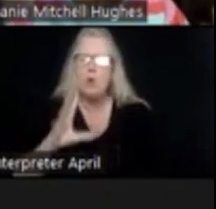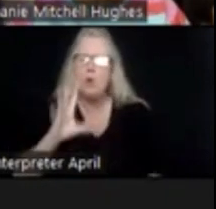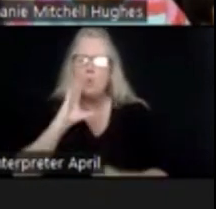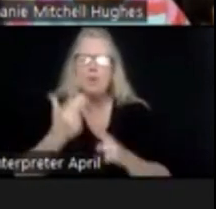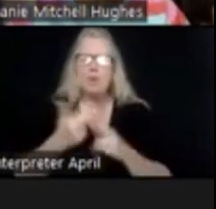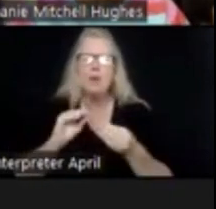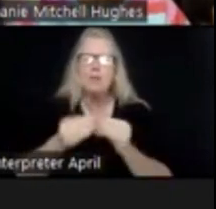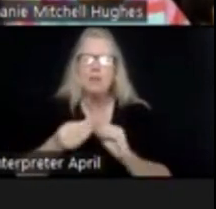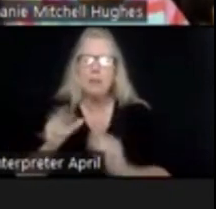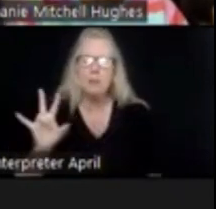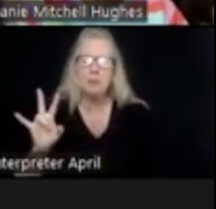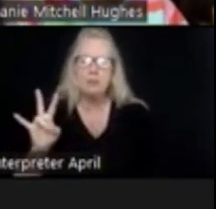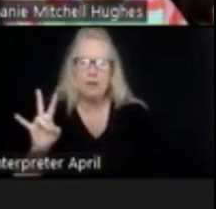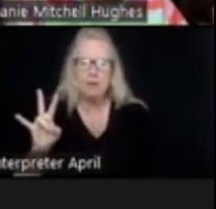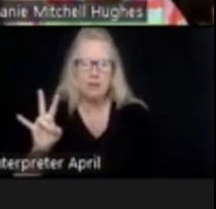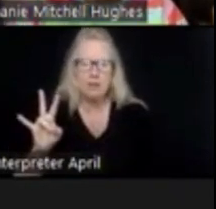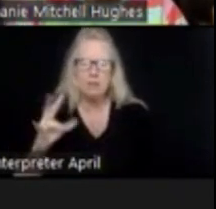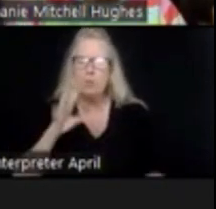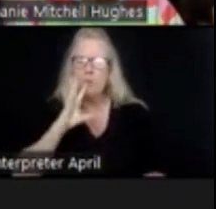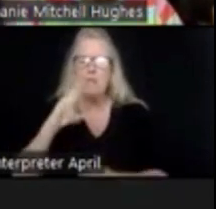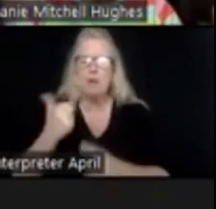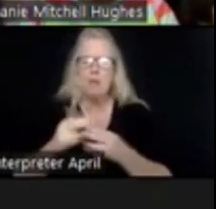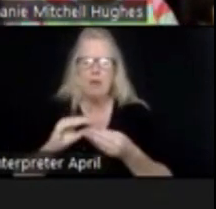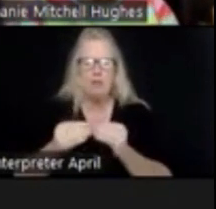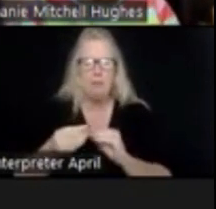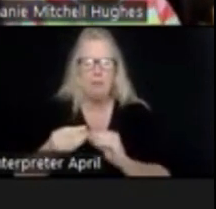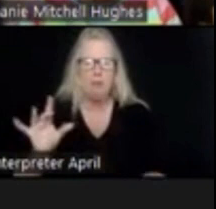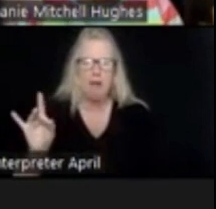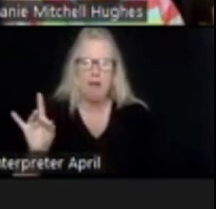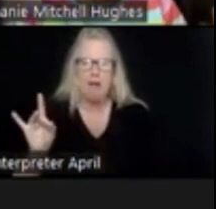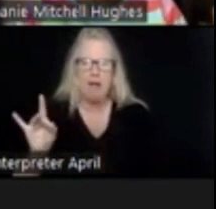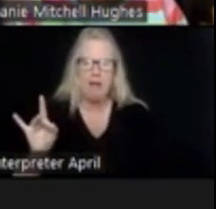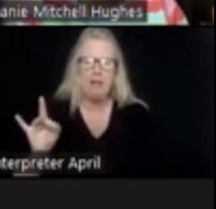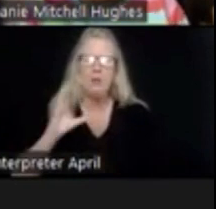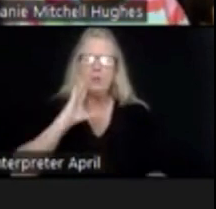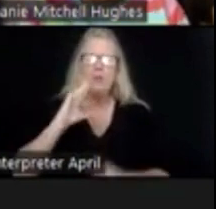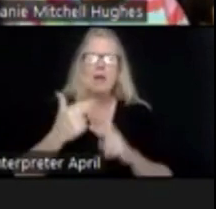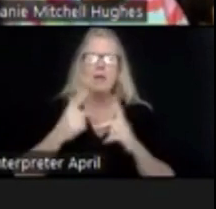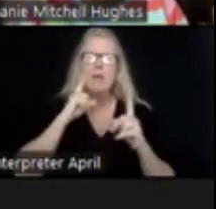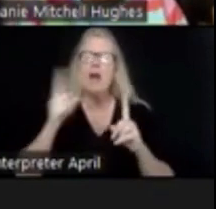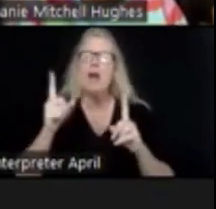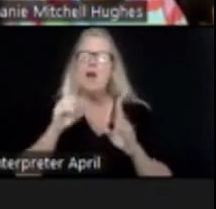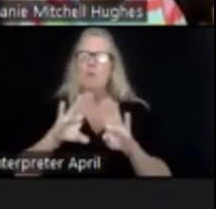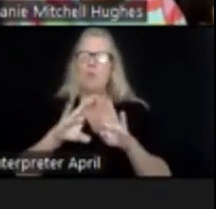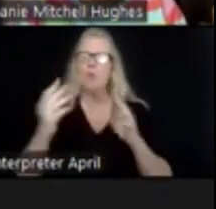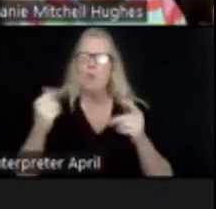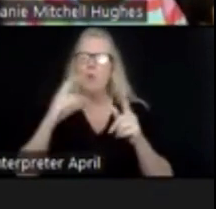LET'S TALK ABOUT NUMBER EIGHT. WHEN WE WERE TALKING ABOUT THE DOORS NOT WIDE ENOUGH TO GET IN, THIS IS A EXTERNAL ISSUE.